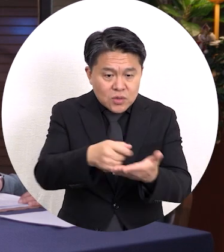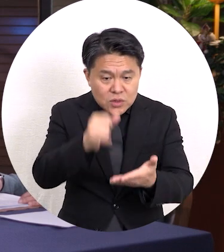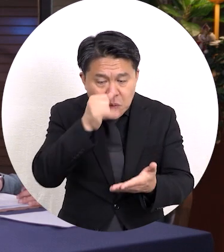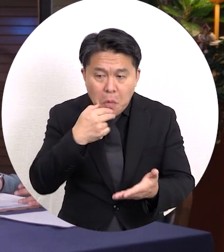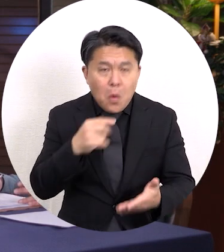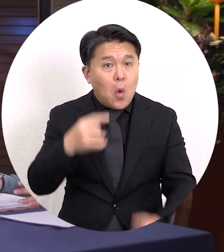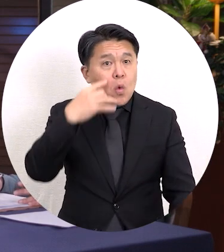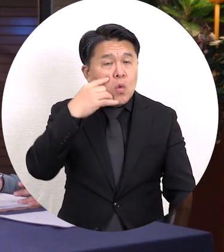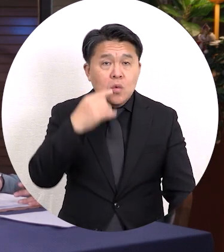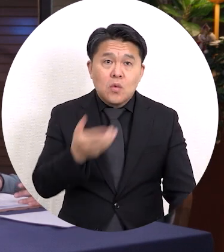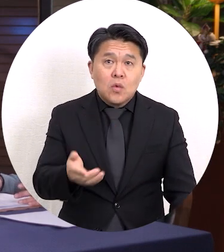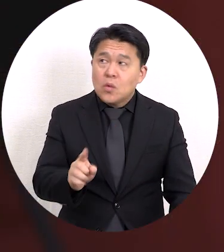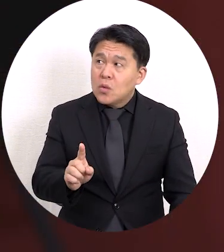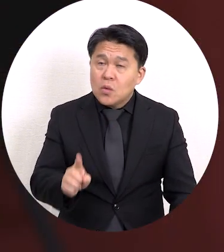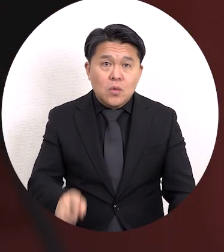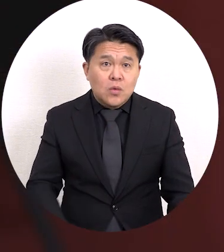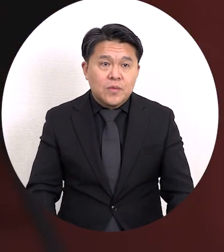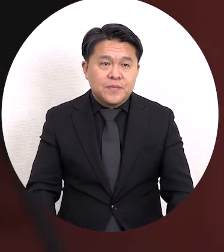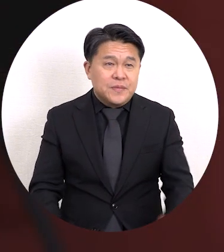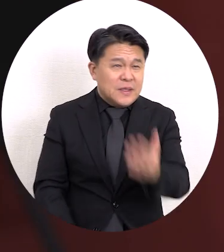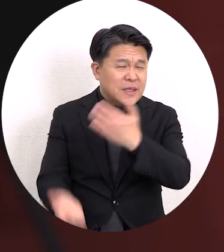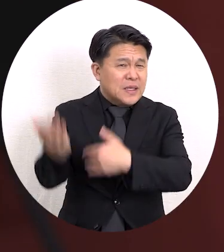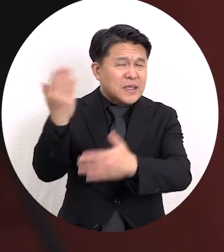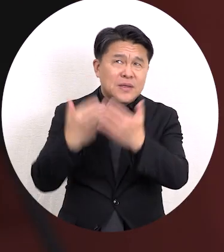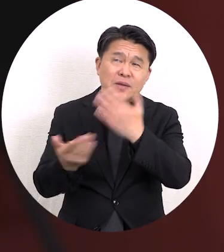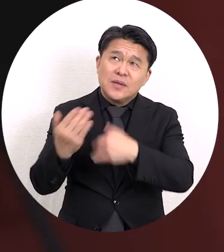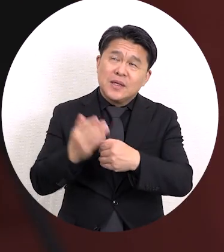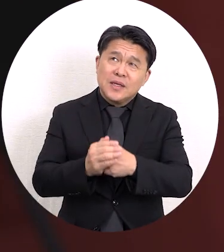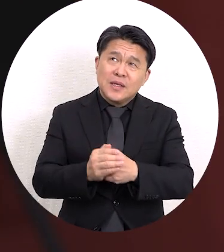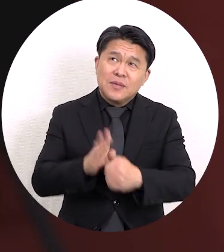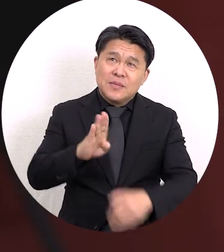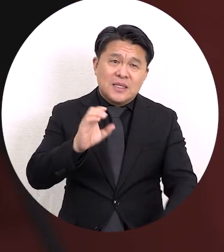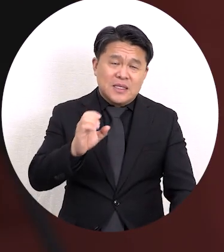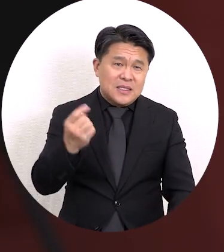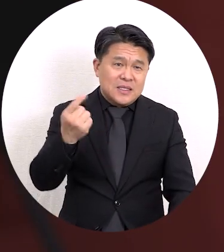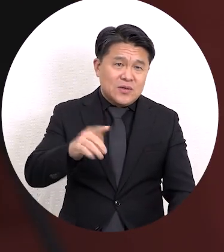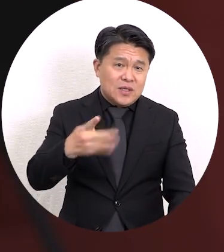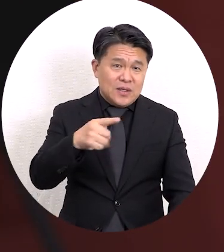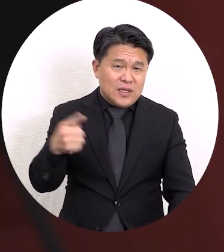related to the first musical scores or songs? Around 1400 to 1500 BCE,